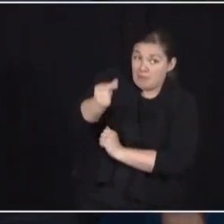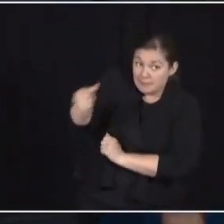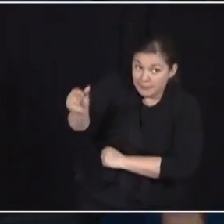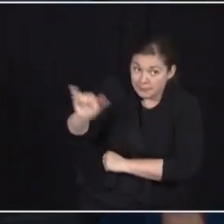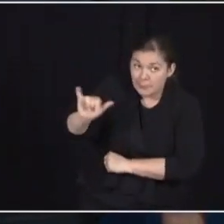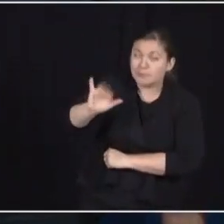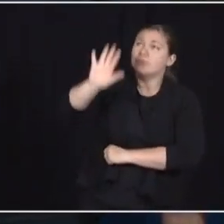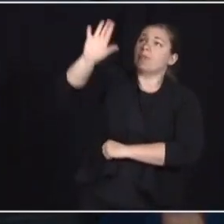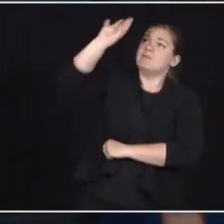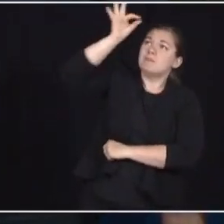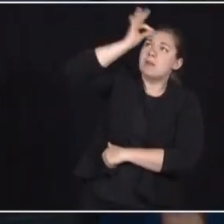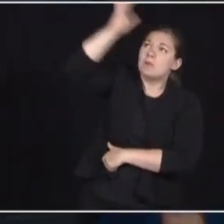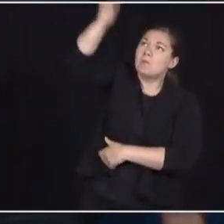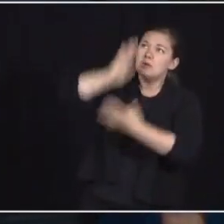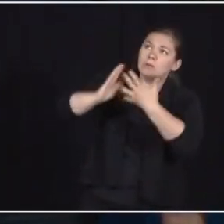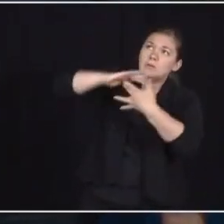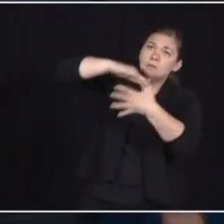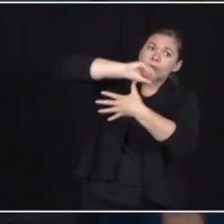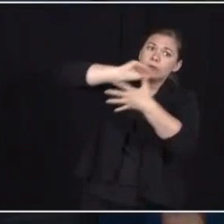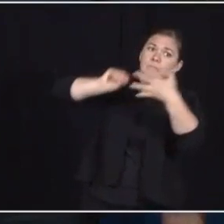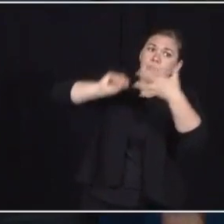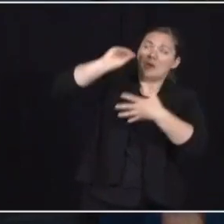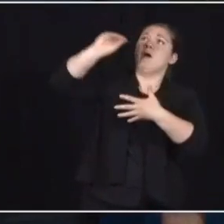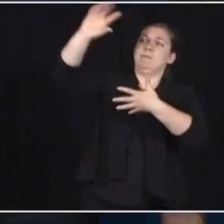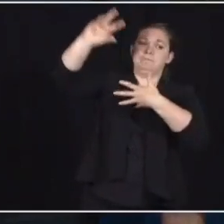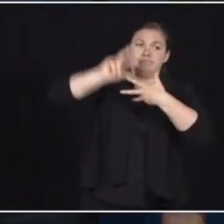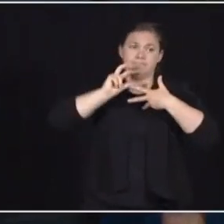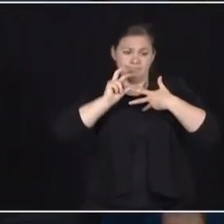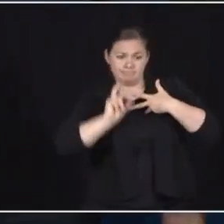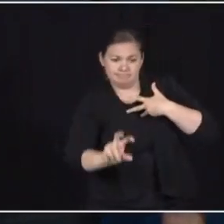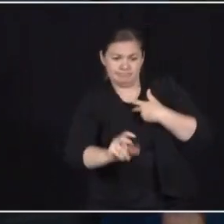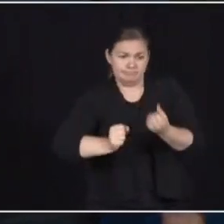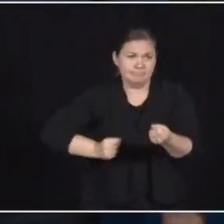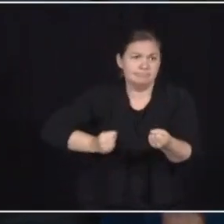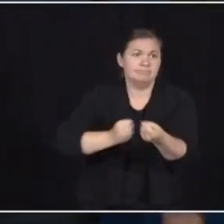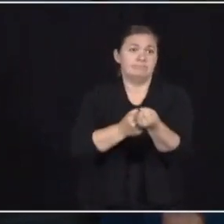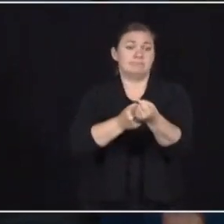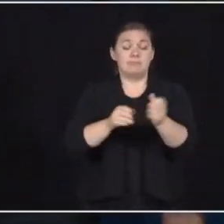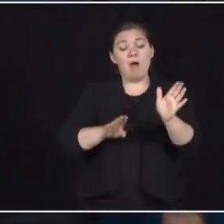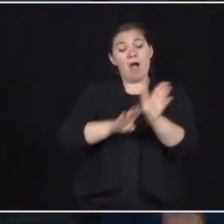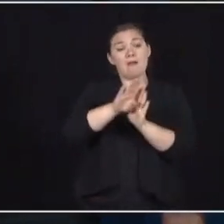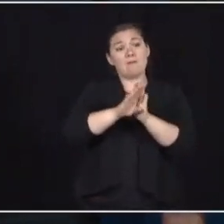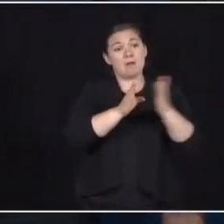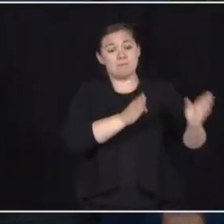Of course, we continue to work with the federal government, with local governments, the premier talked about local governments, but